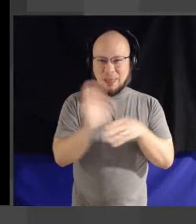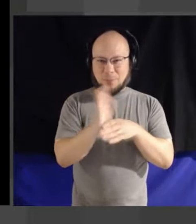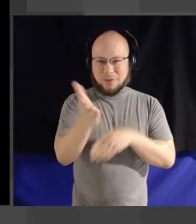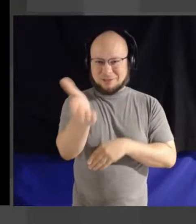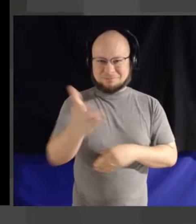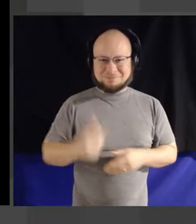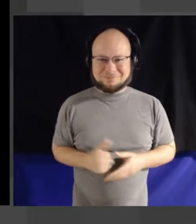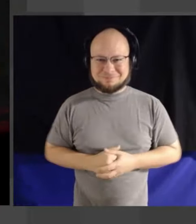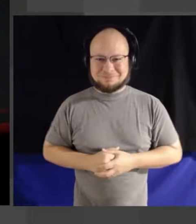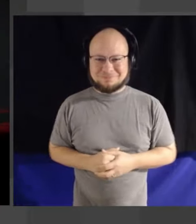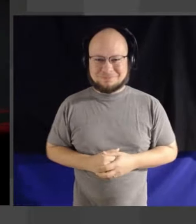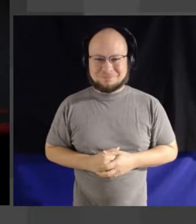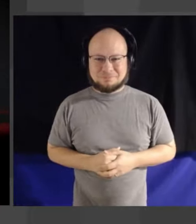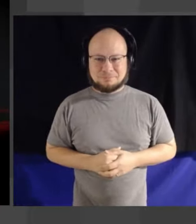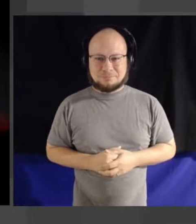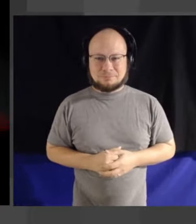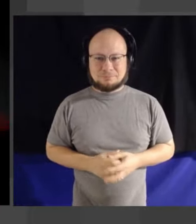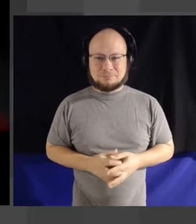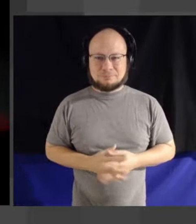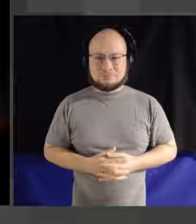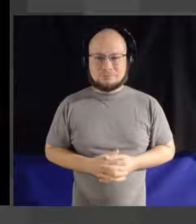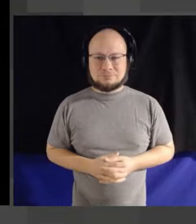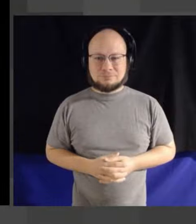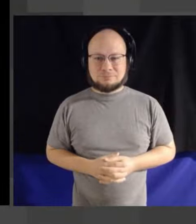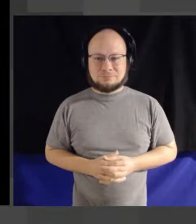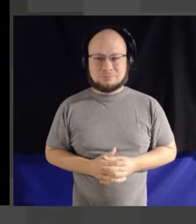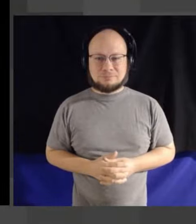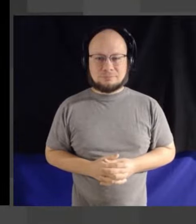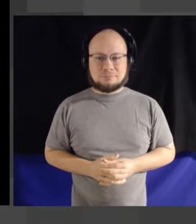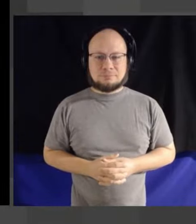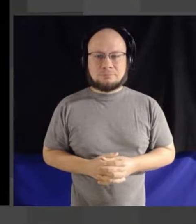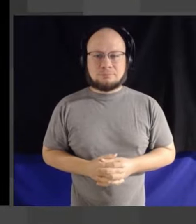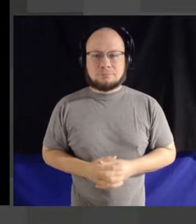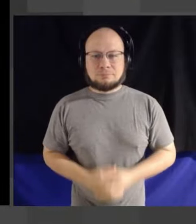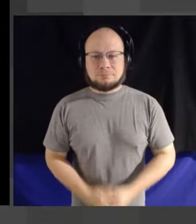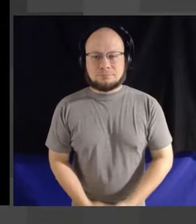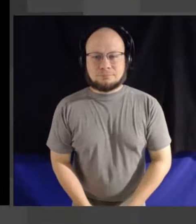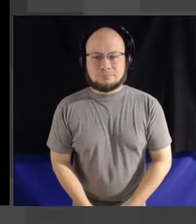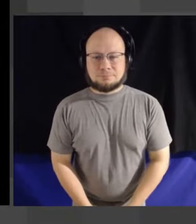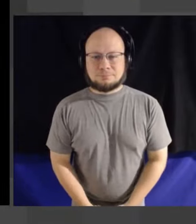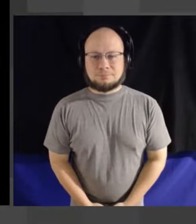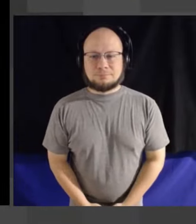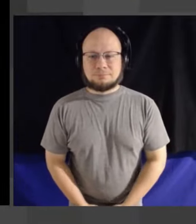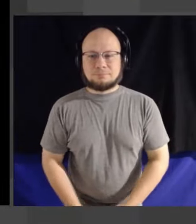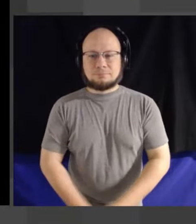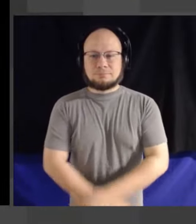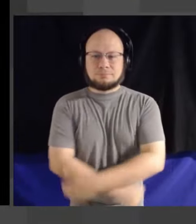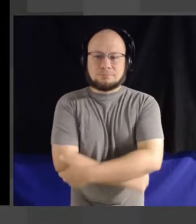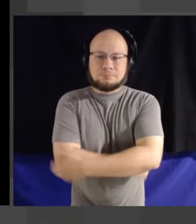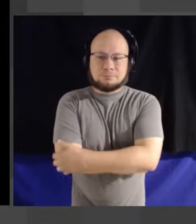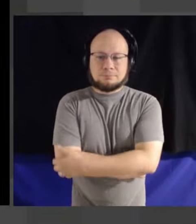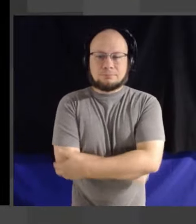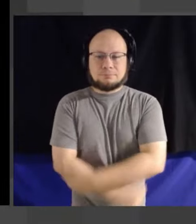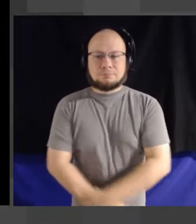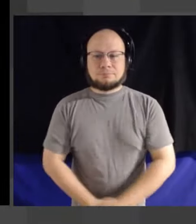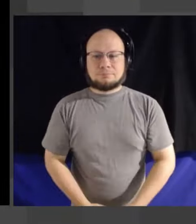THROUGH ALL OF THE NEW NETHER FEATURES.